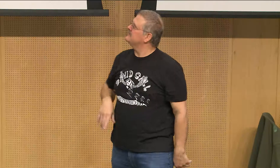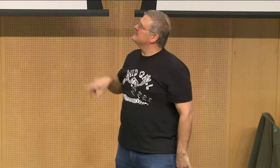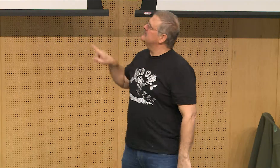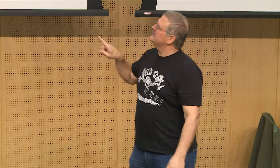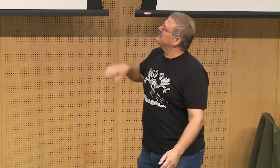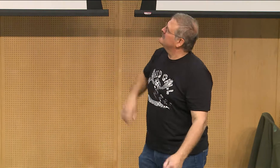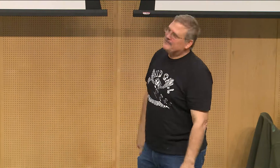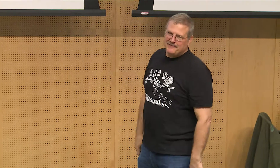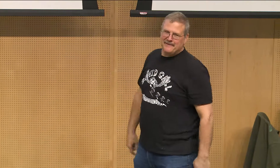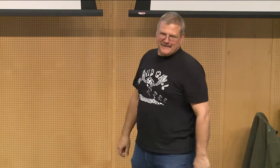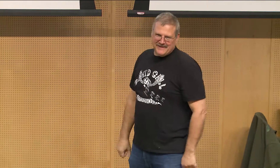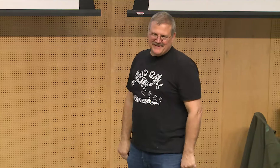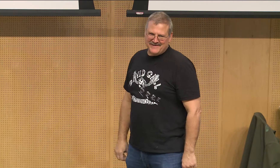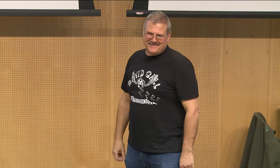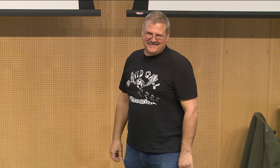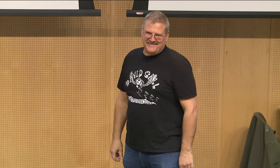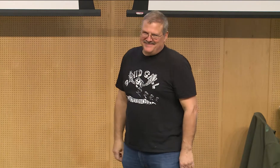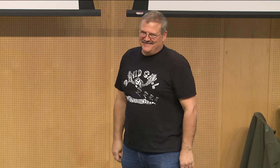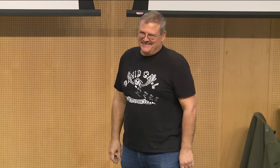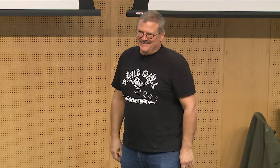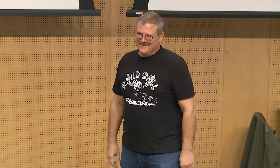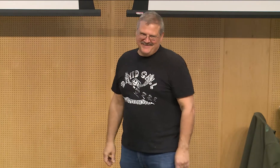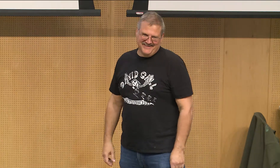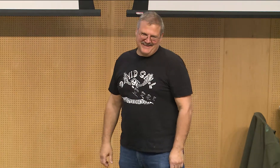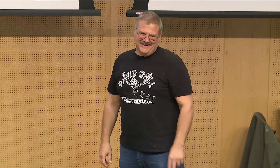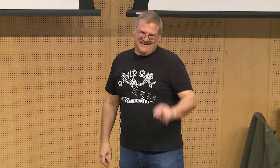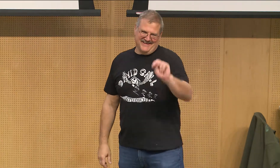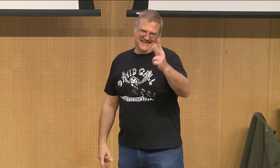There's Nancy, a.k.a. N3...